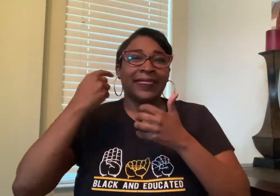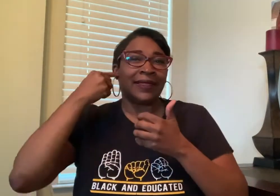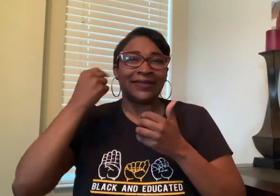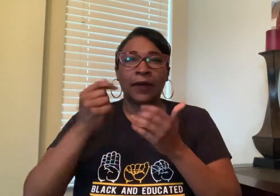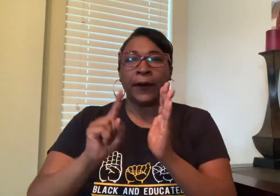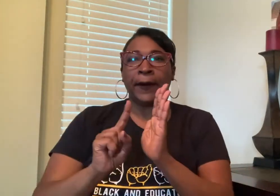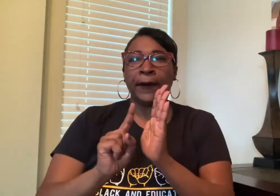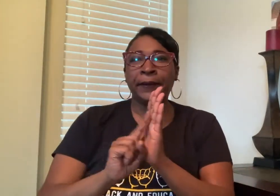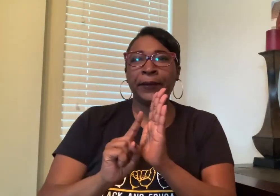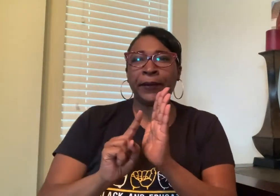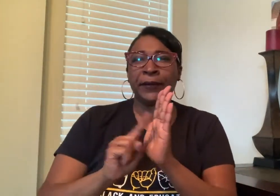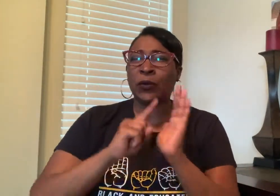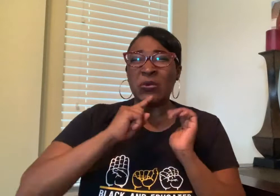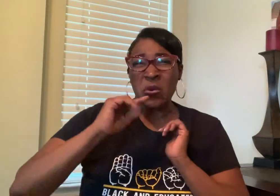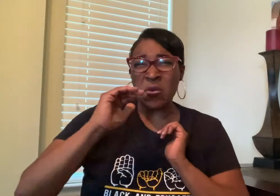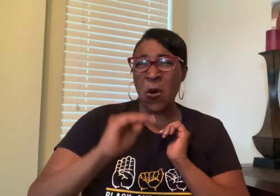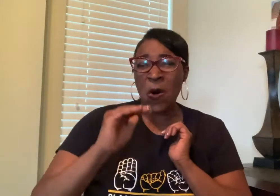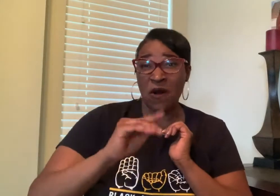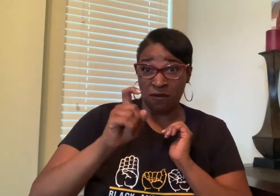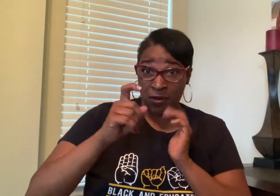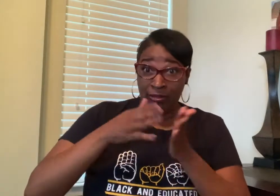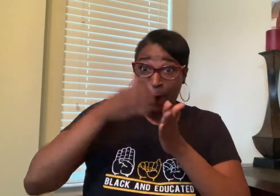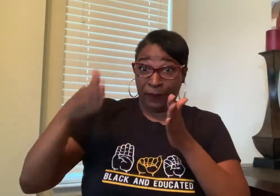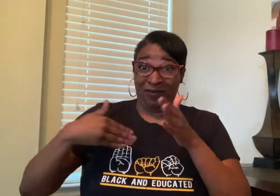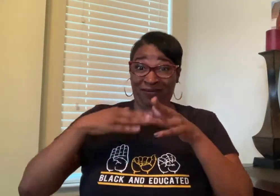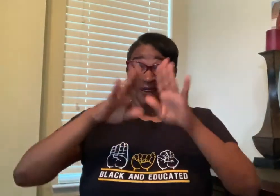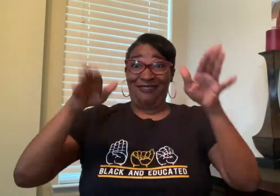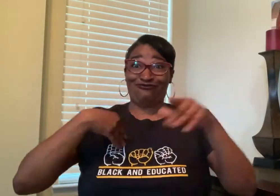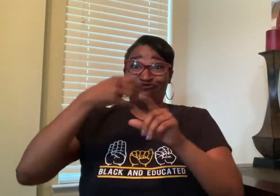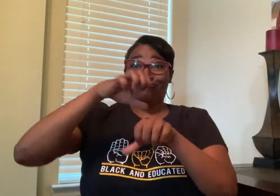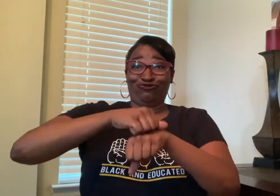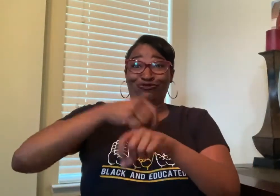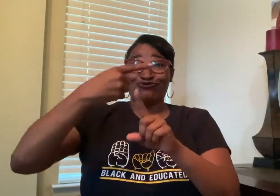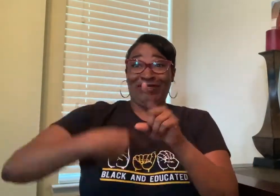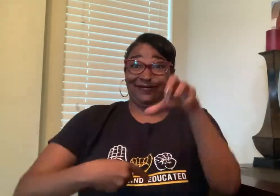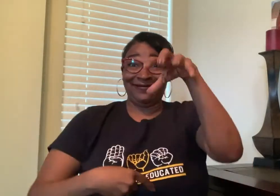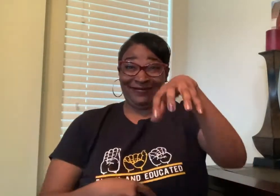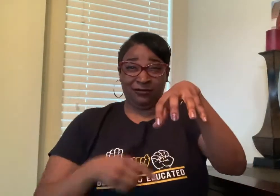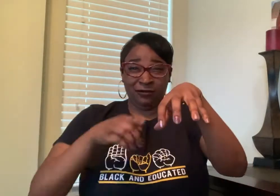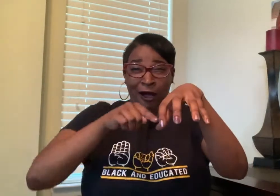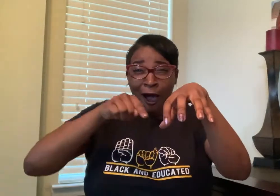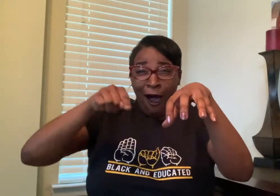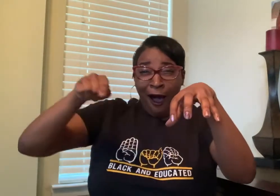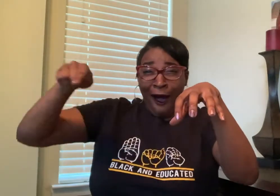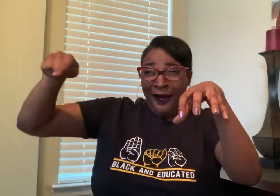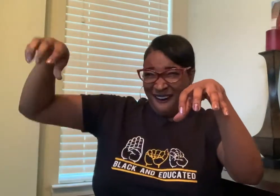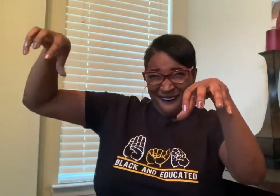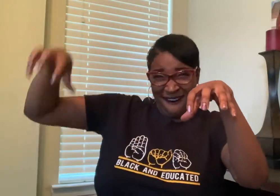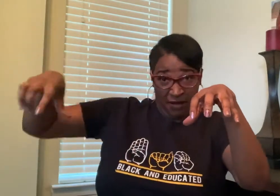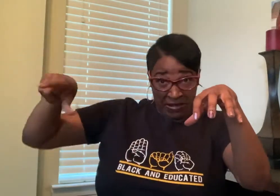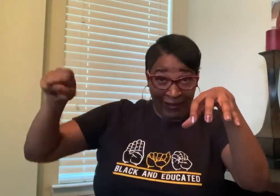a very quiet alarm. It was impossible that the sound traveled from the middle of the house we rented, through